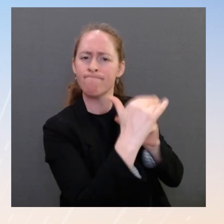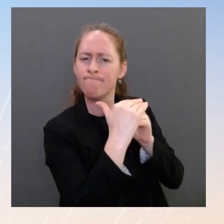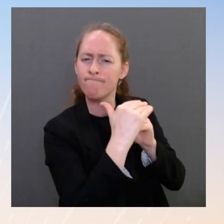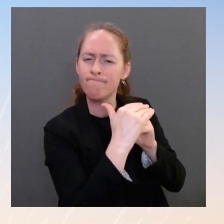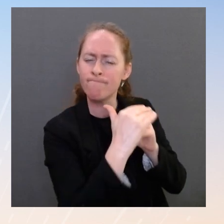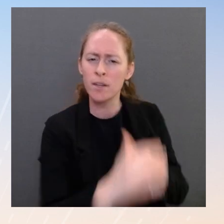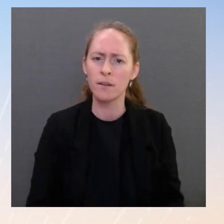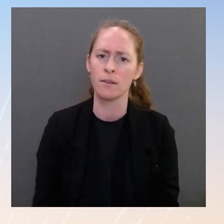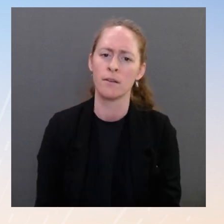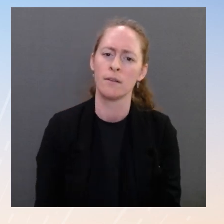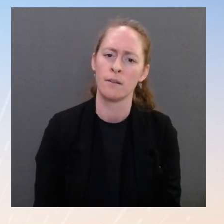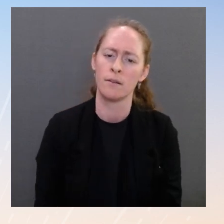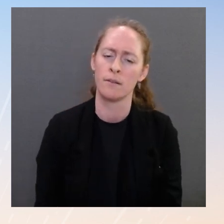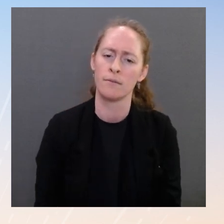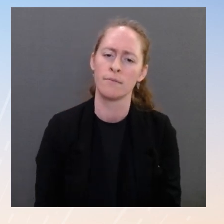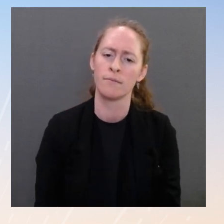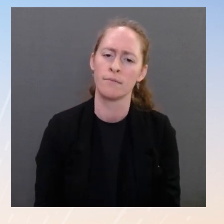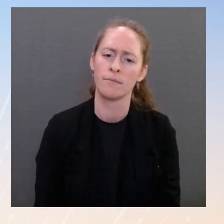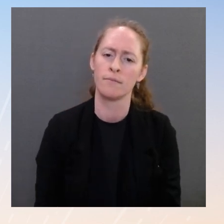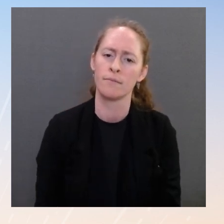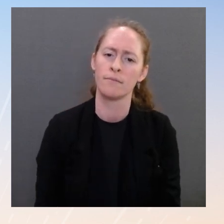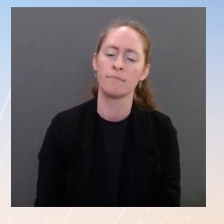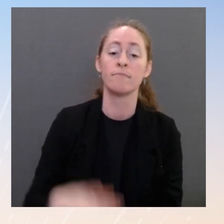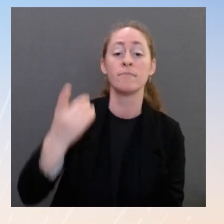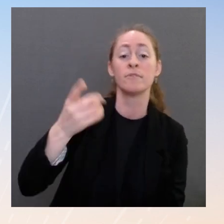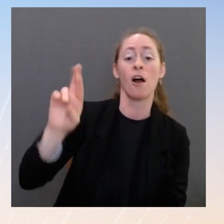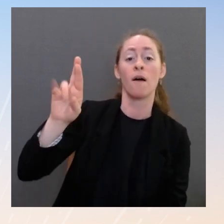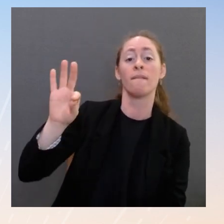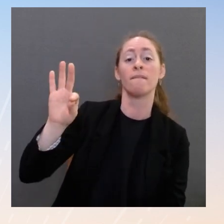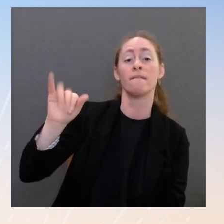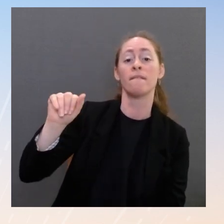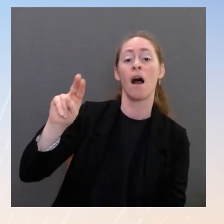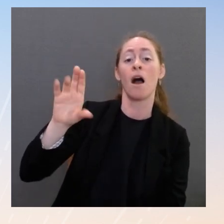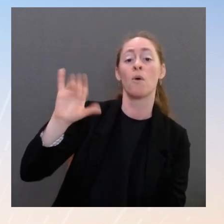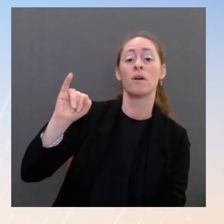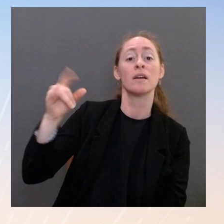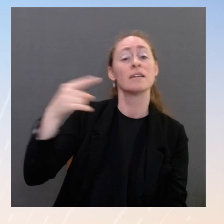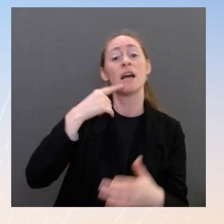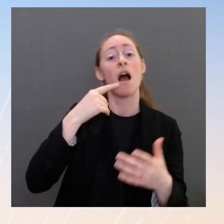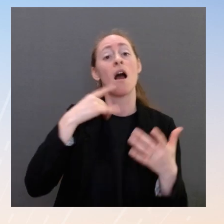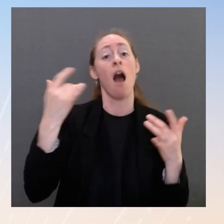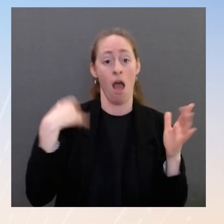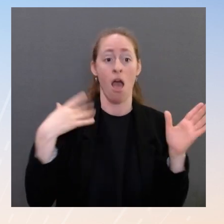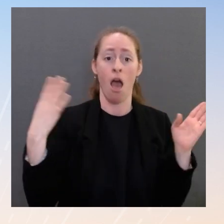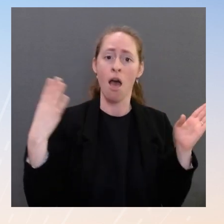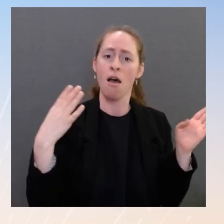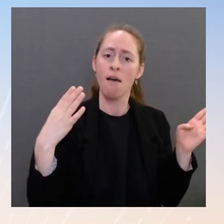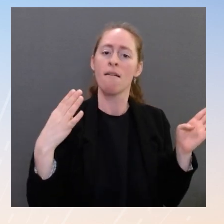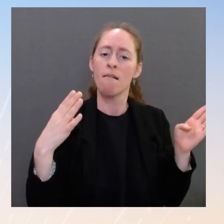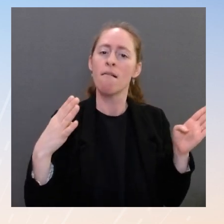is that we are in a different phase of this pandemic, and that's absolutely true. Last month, the President announced a plan